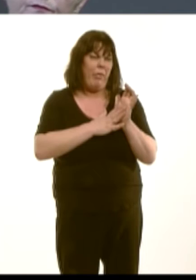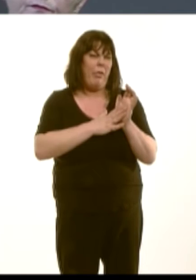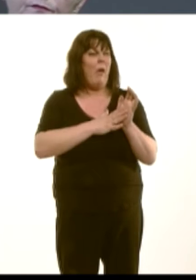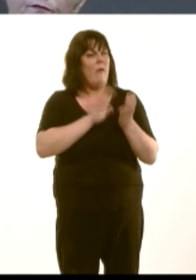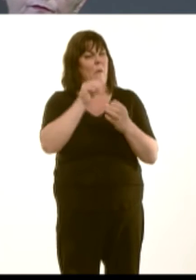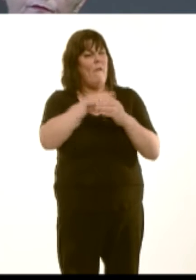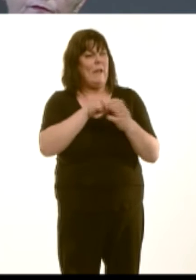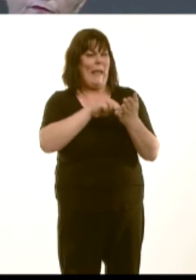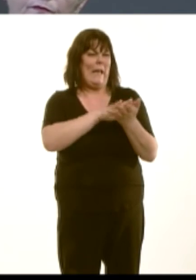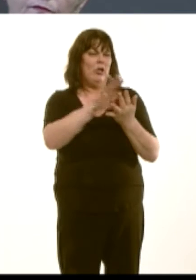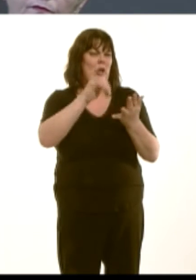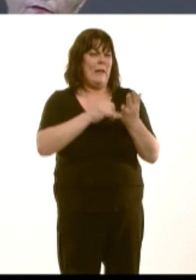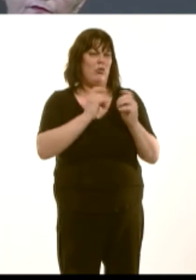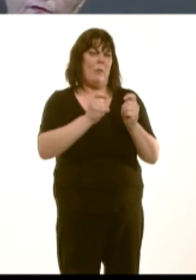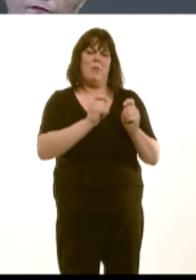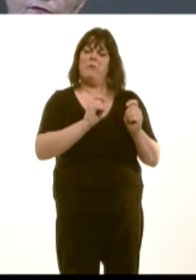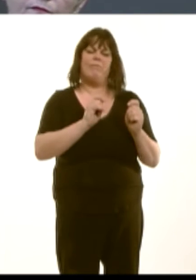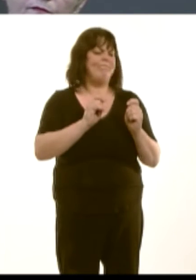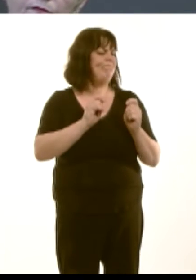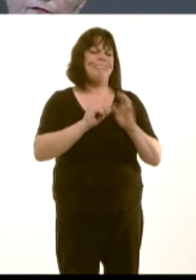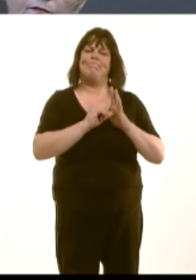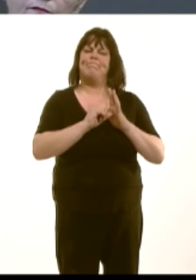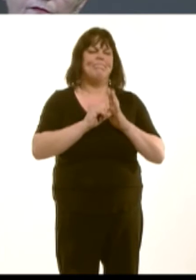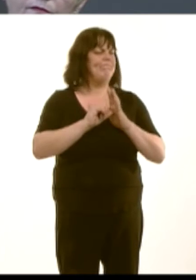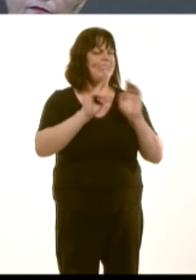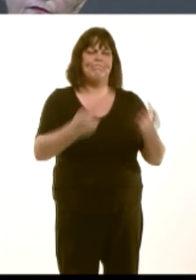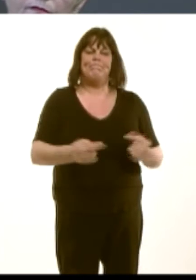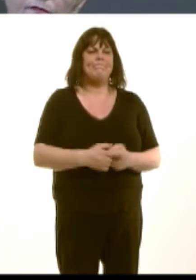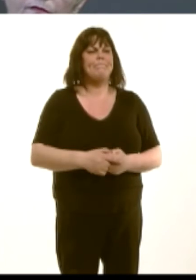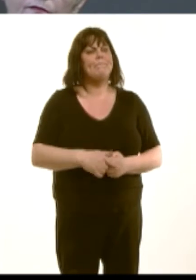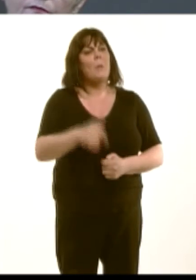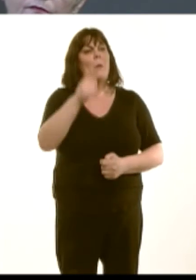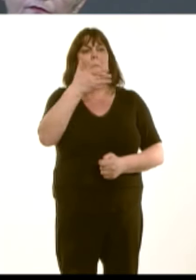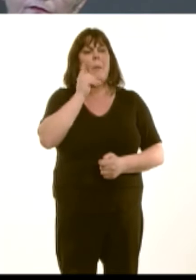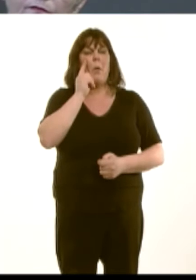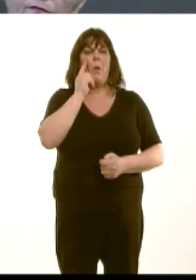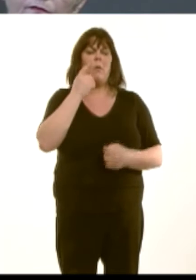What patients want now, especially the 800,000 people who are living in pain, is a clear